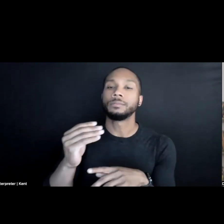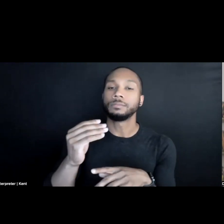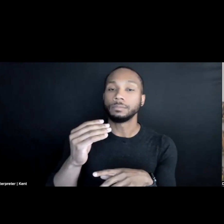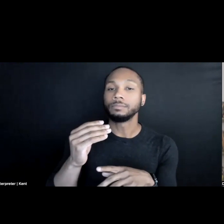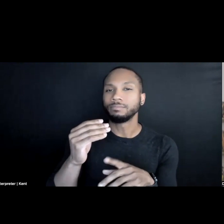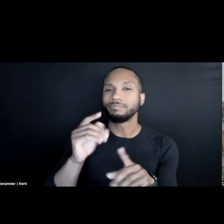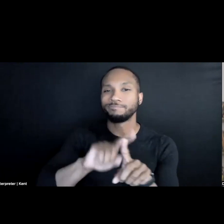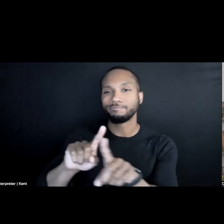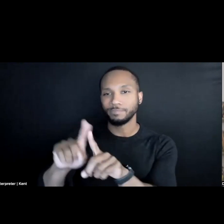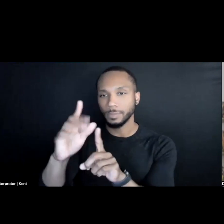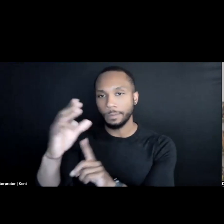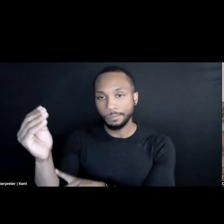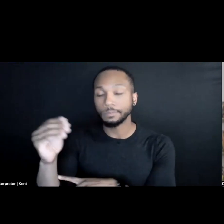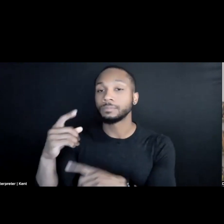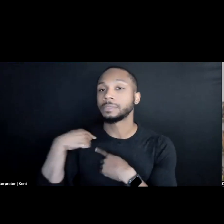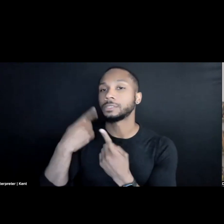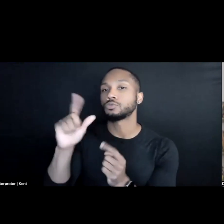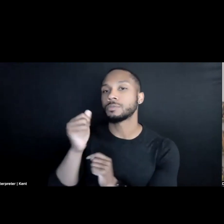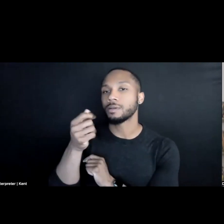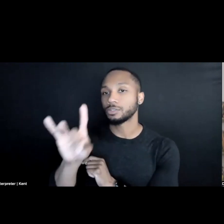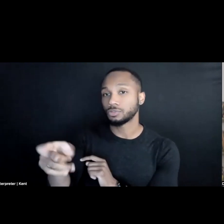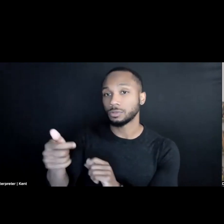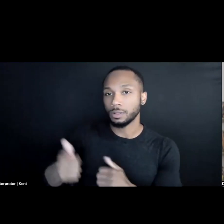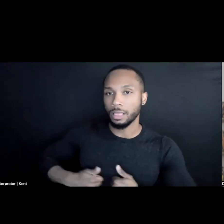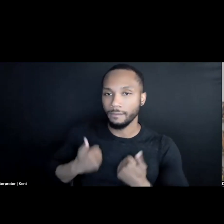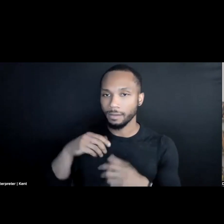Since 2018, she has lived in Santiago, Chile, where